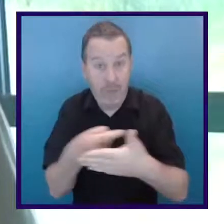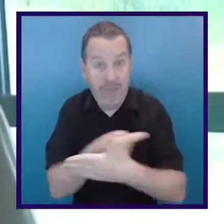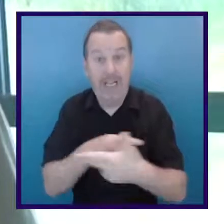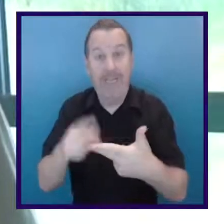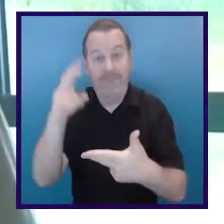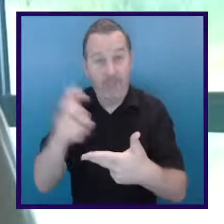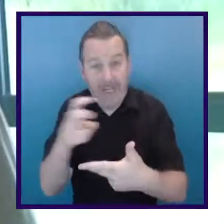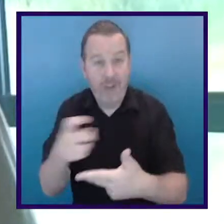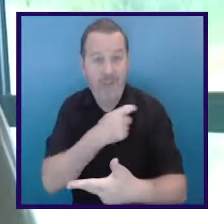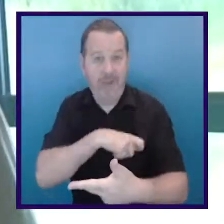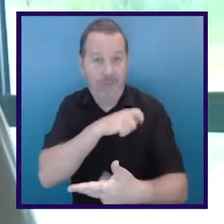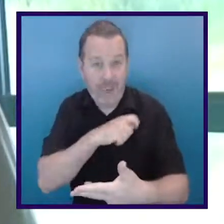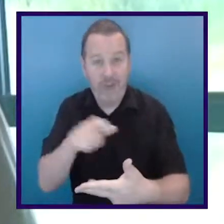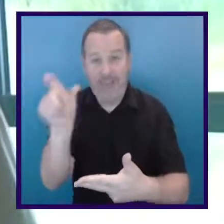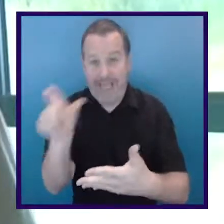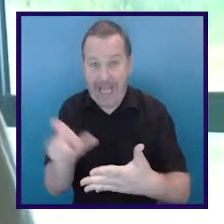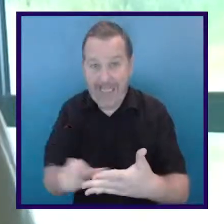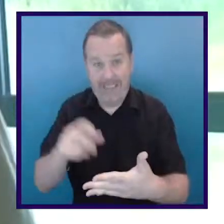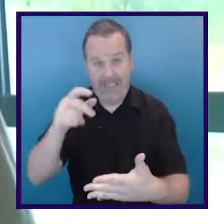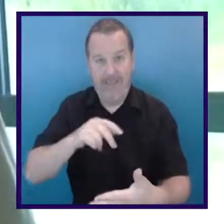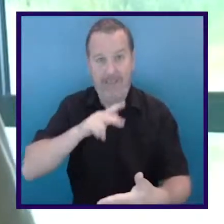Italian, German, and Portuguese.